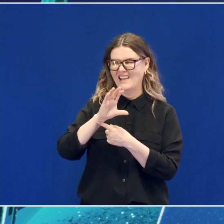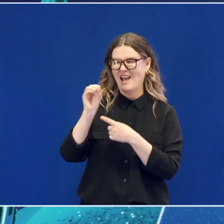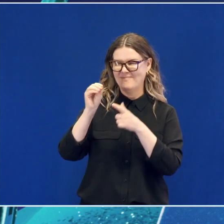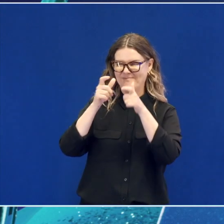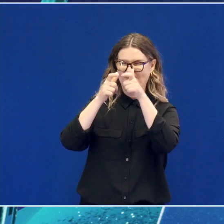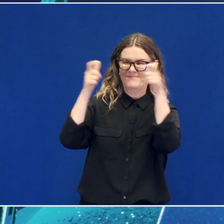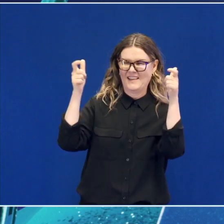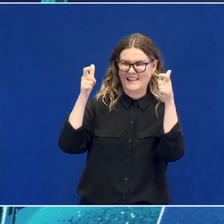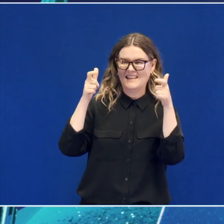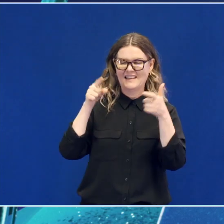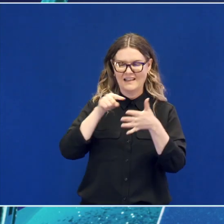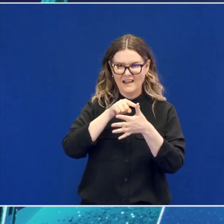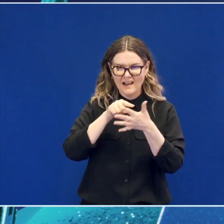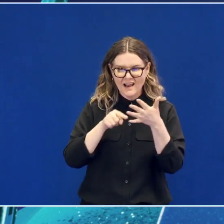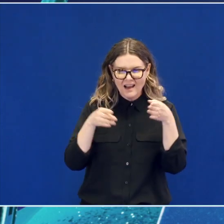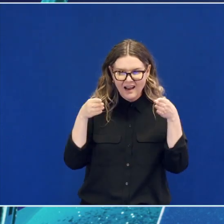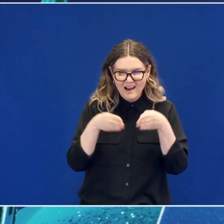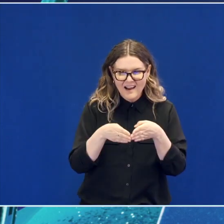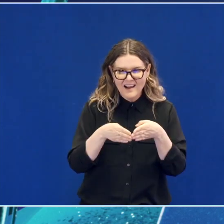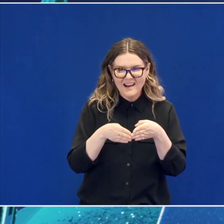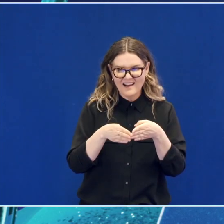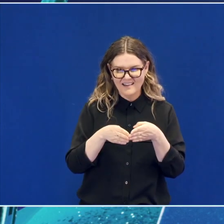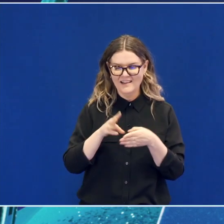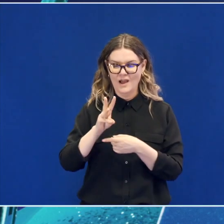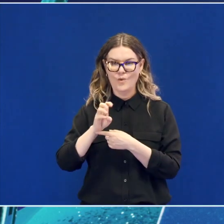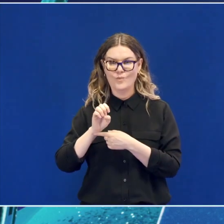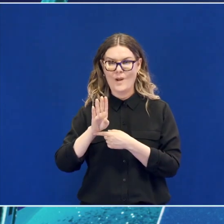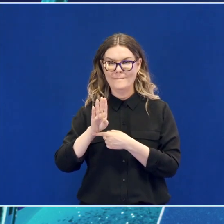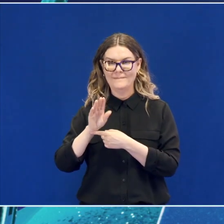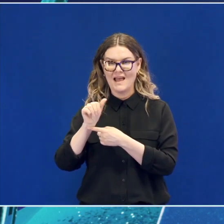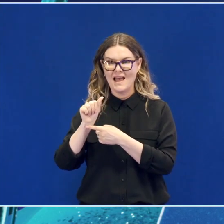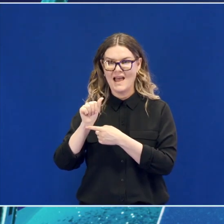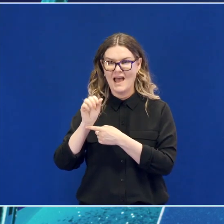I'm not saying that's not important, but when you look at -- think of it as frequency waiting,